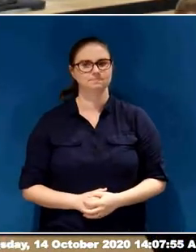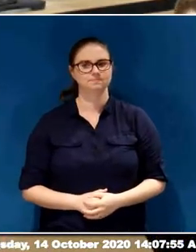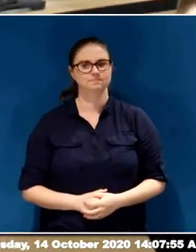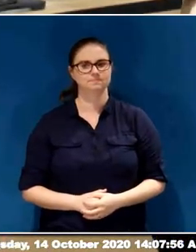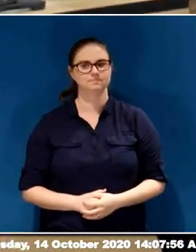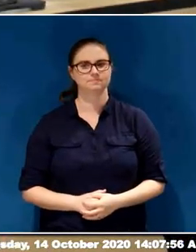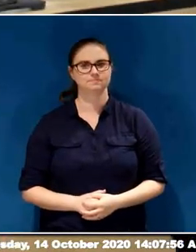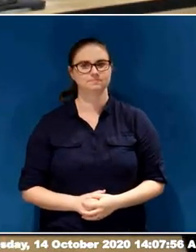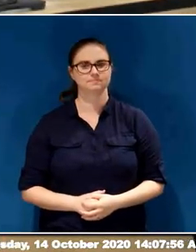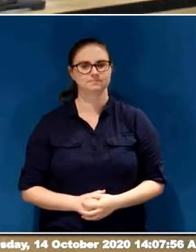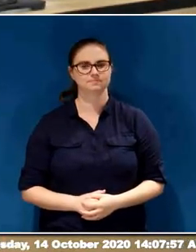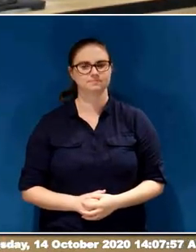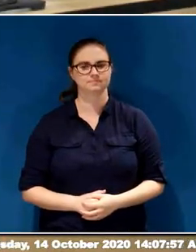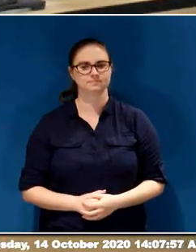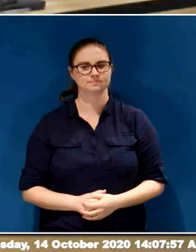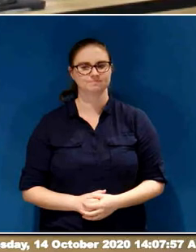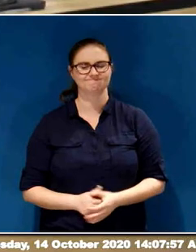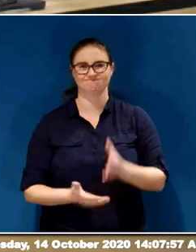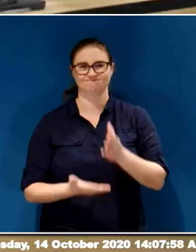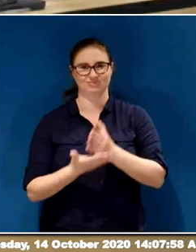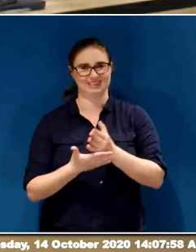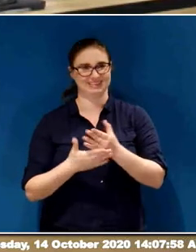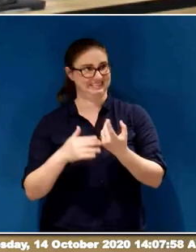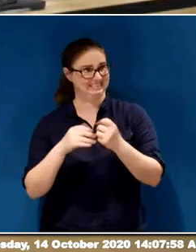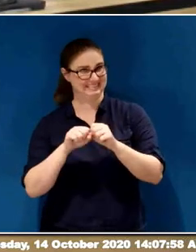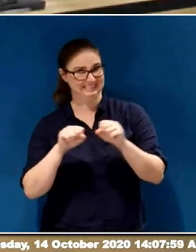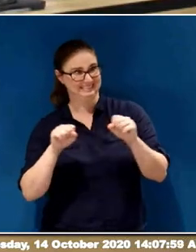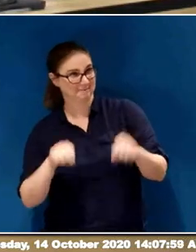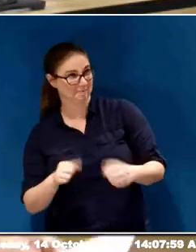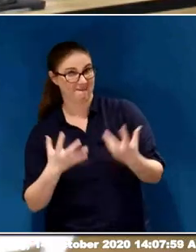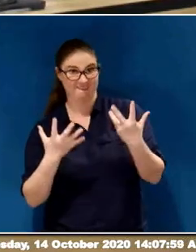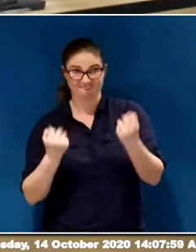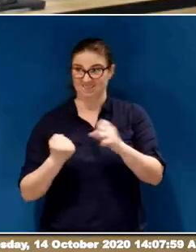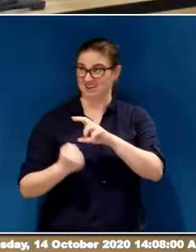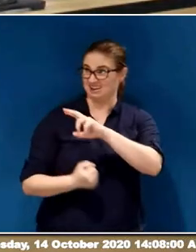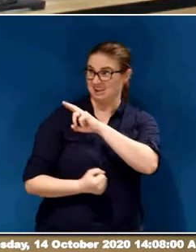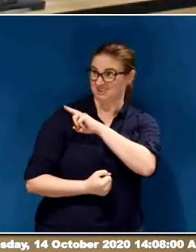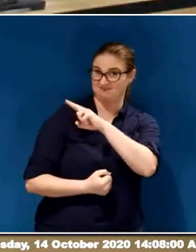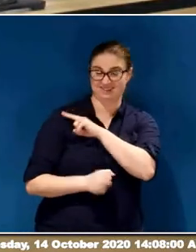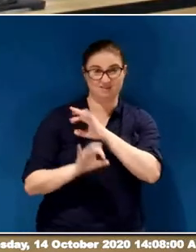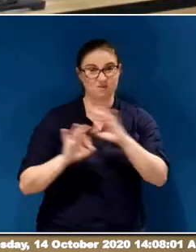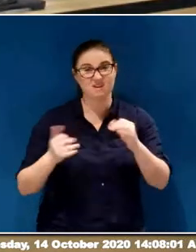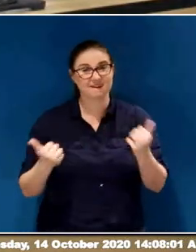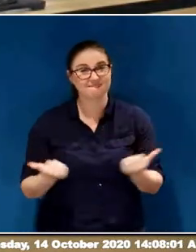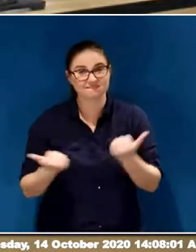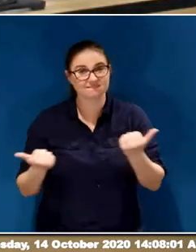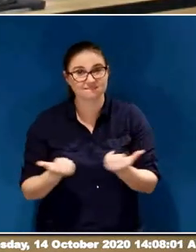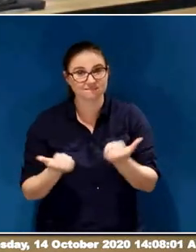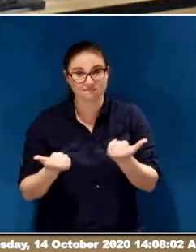moment regarding whether students are consulted, how consultation is